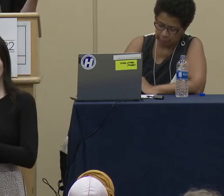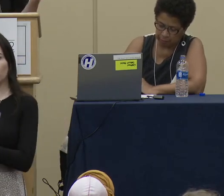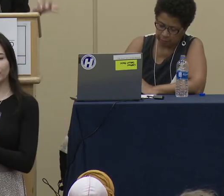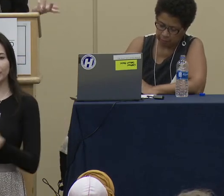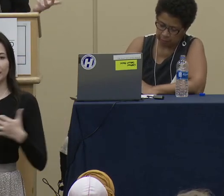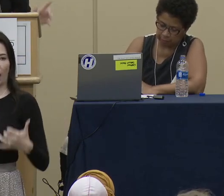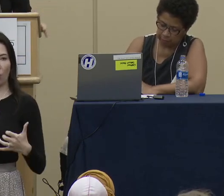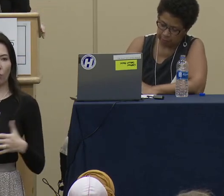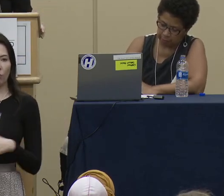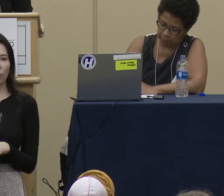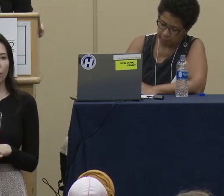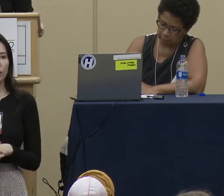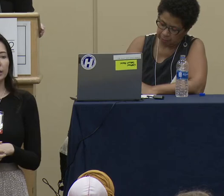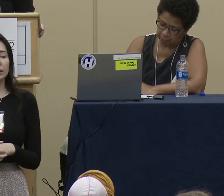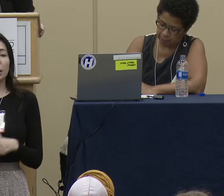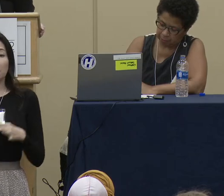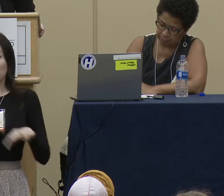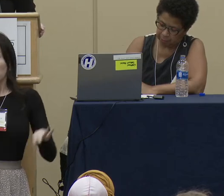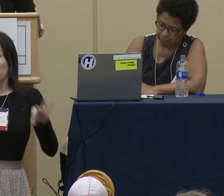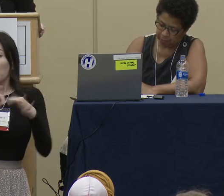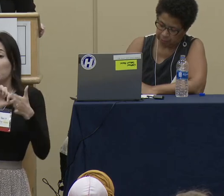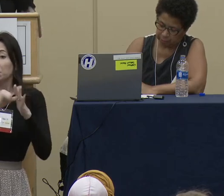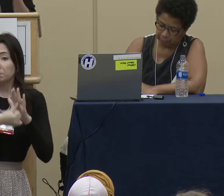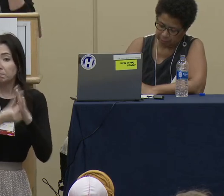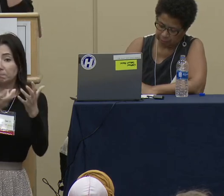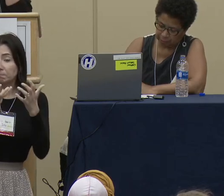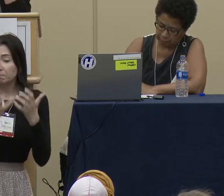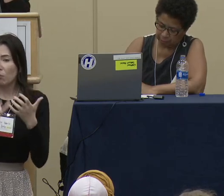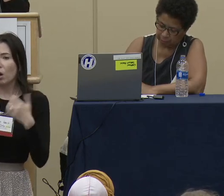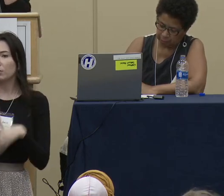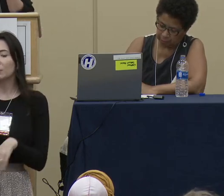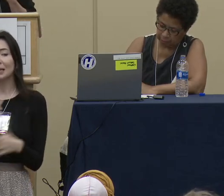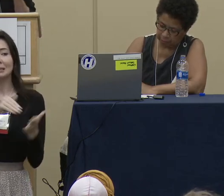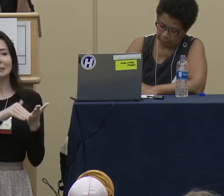current times . Even more critically, I feel